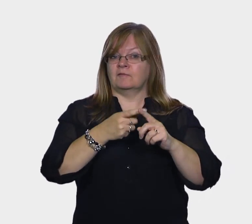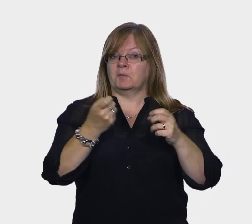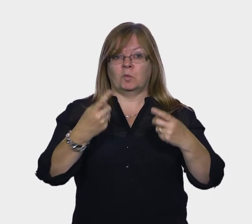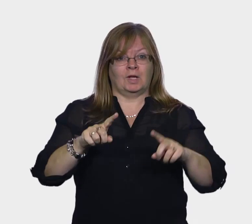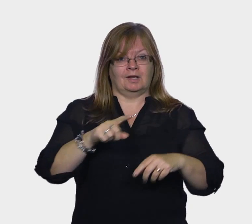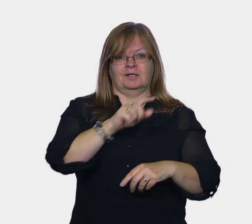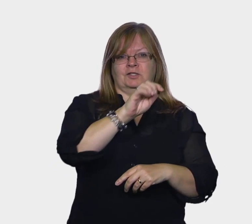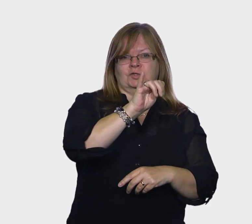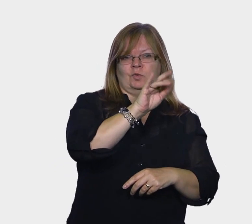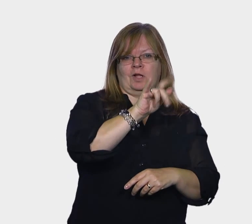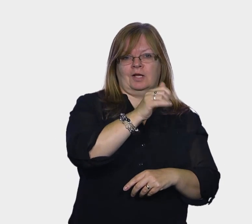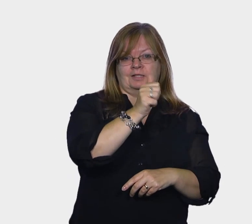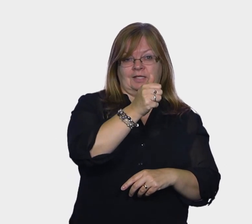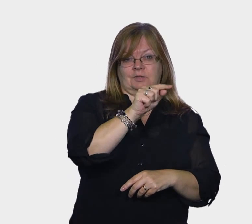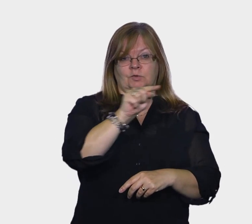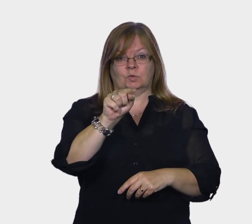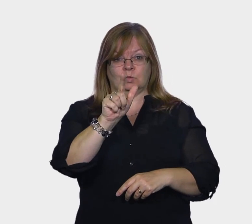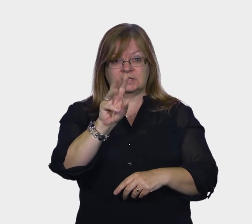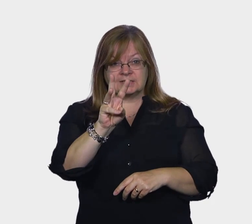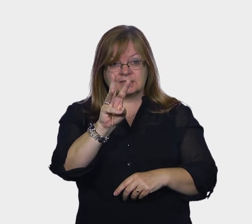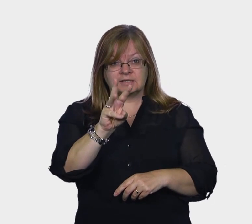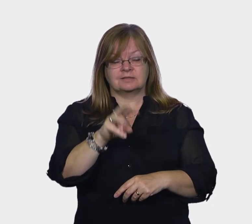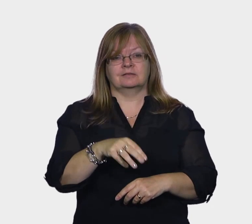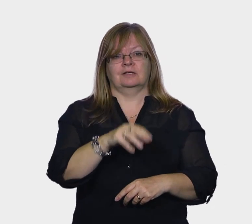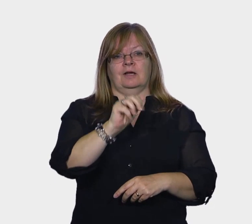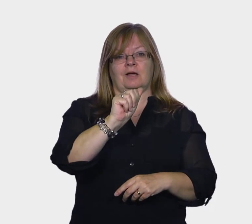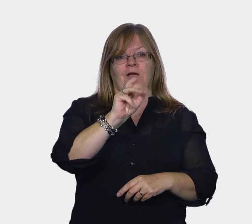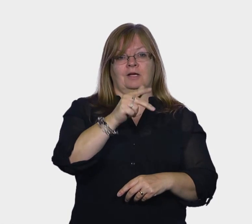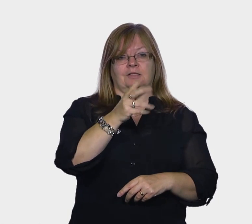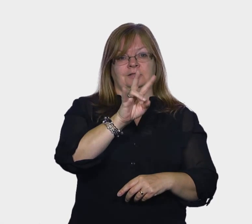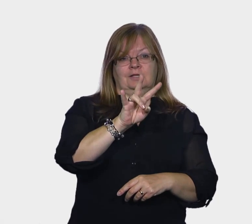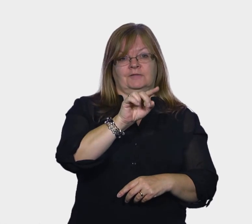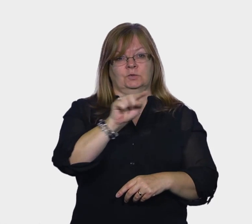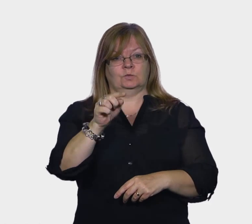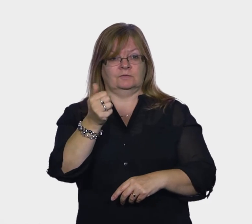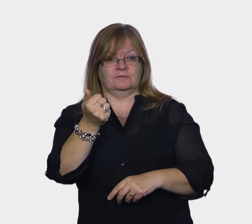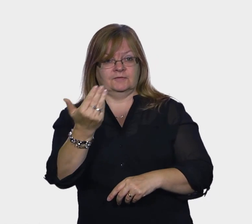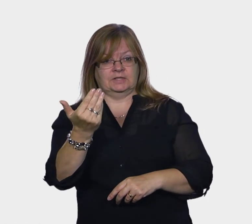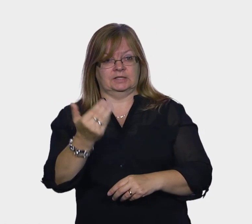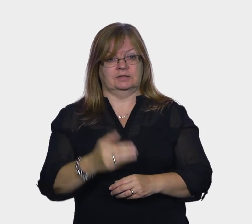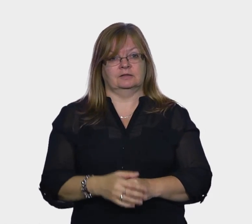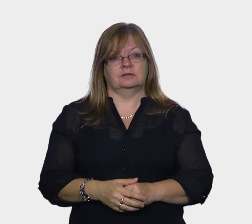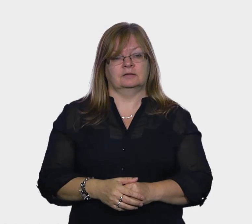from July 10 to 26 and August 7 to 15, 2015.